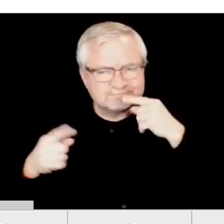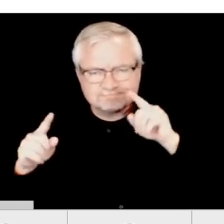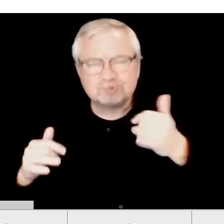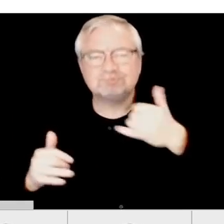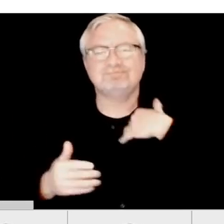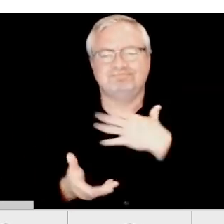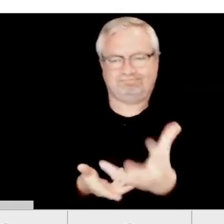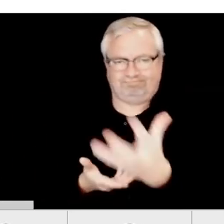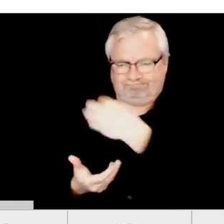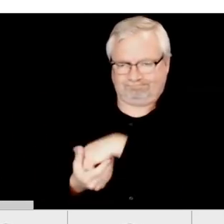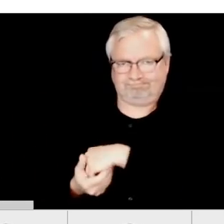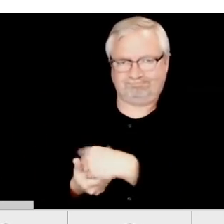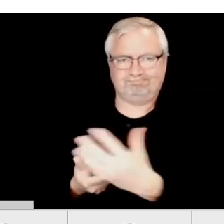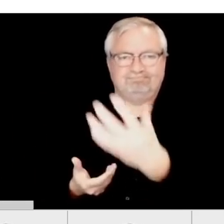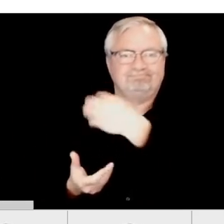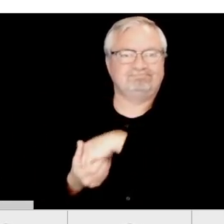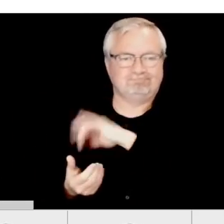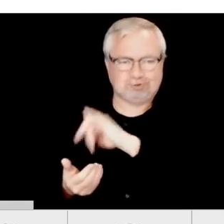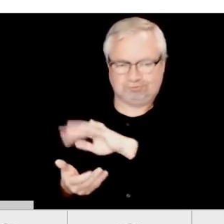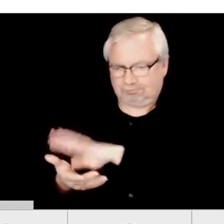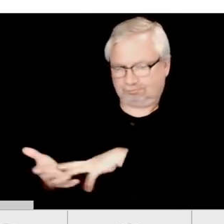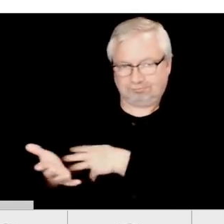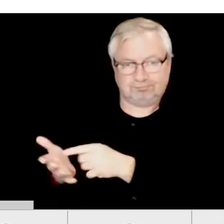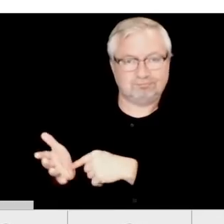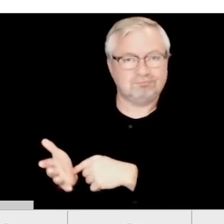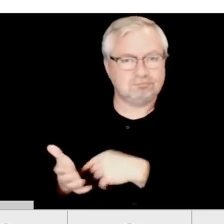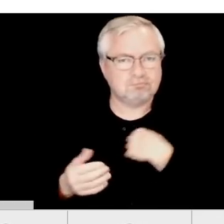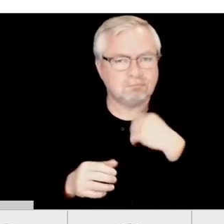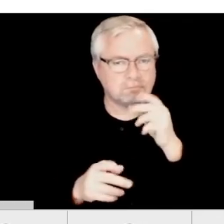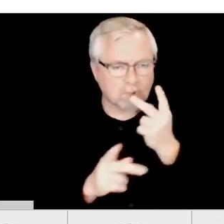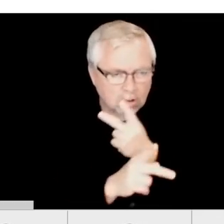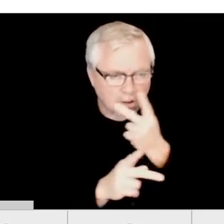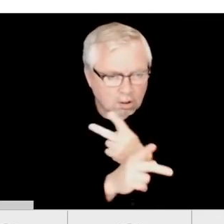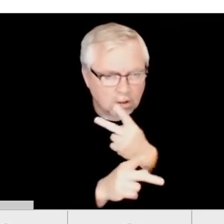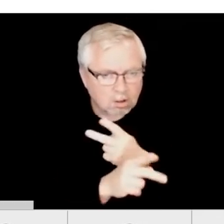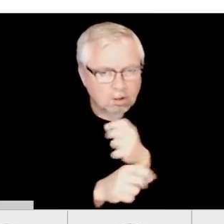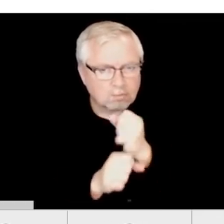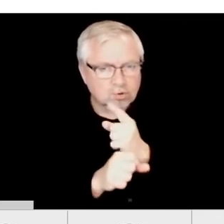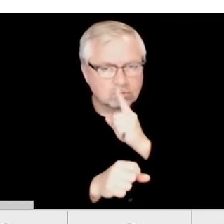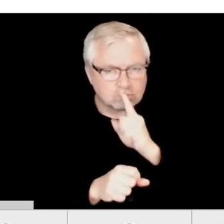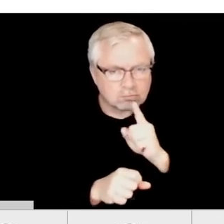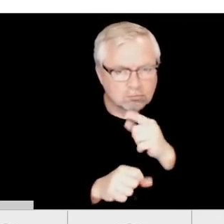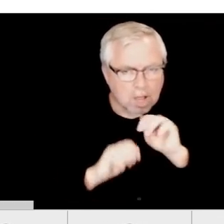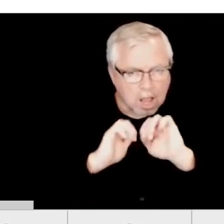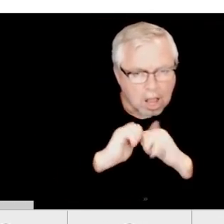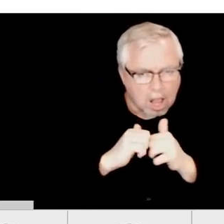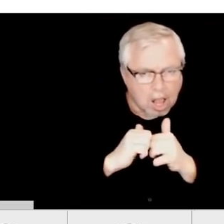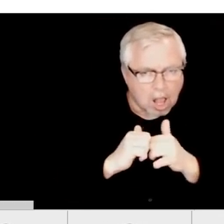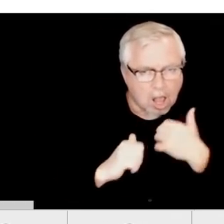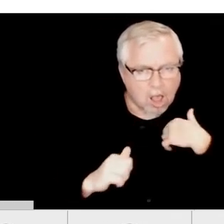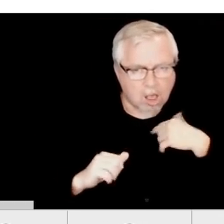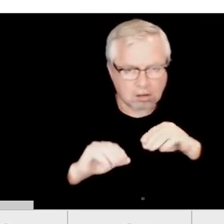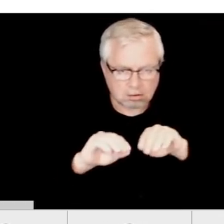present more of an accurate reflection of the kind of transmission THAT has been going on and will continue to go on.